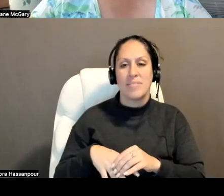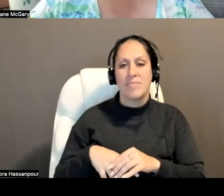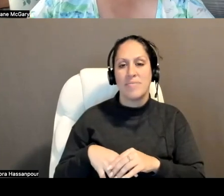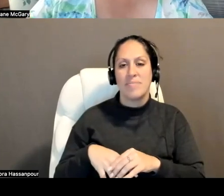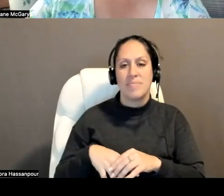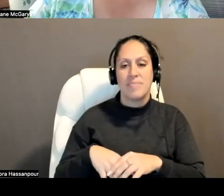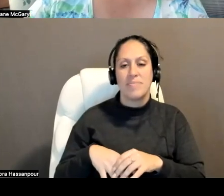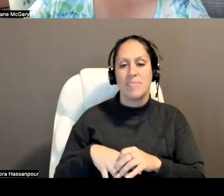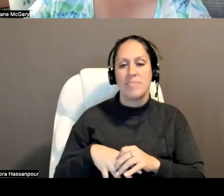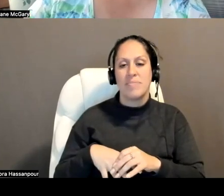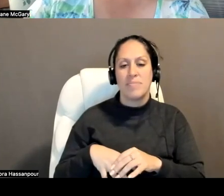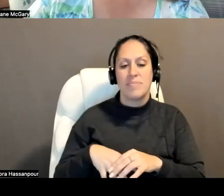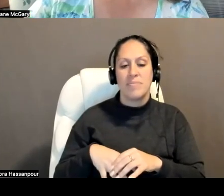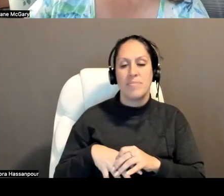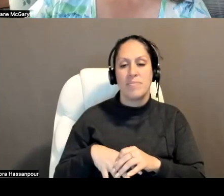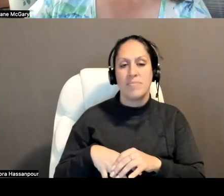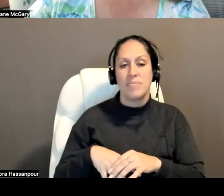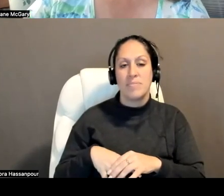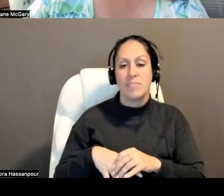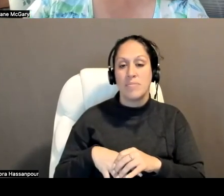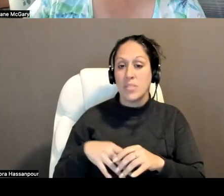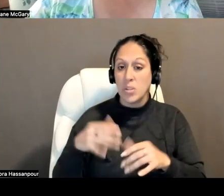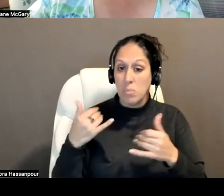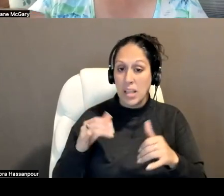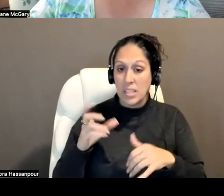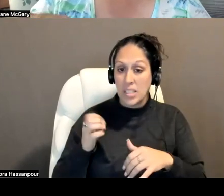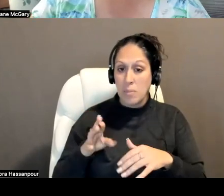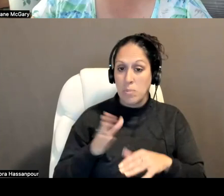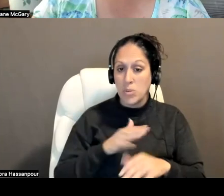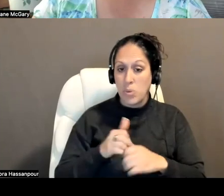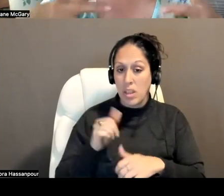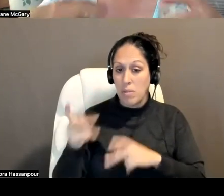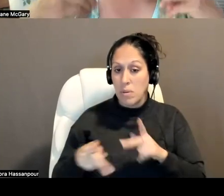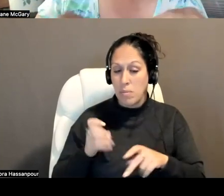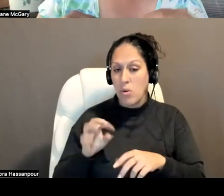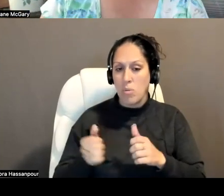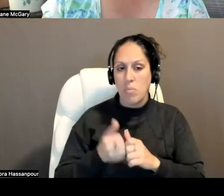Yeah. Do you play chamber music with other people, or do are you mostly just concentrate